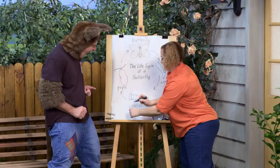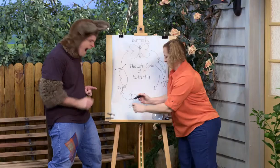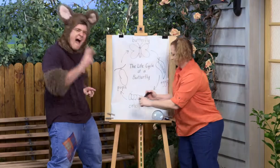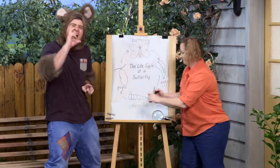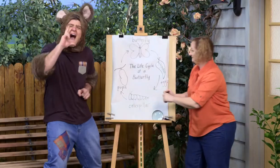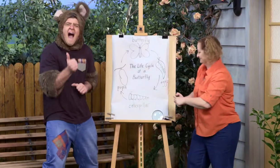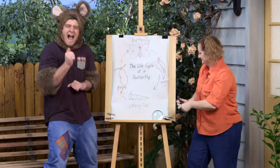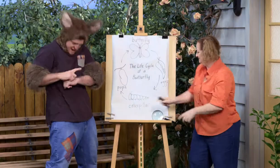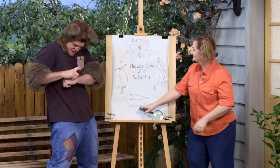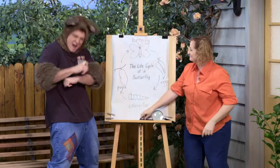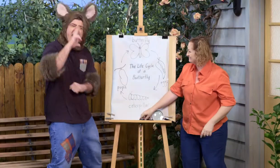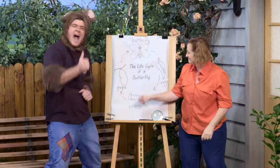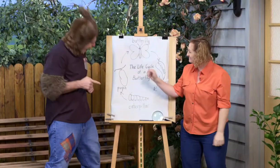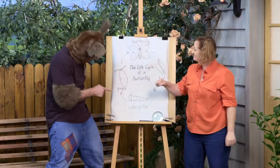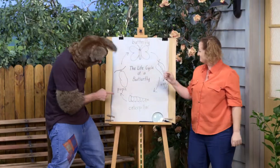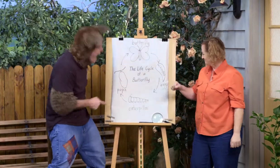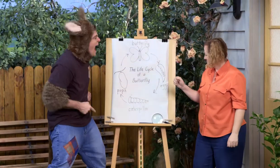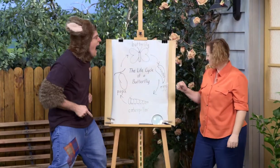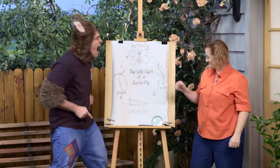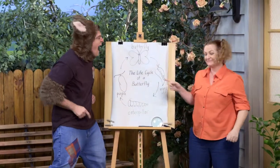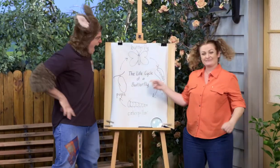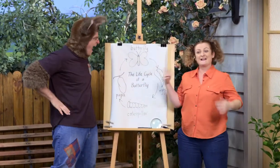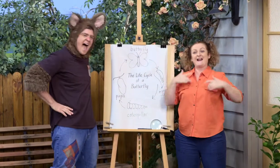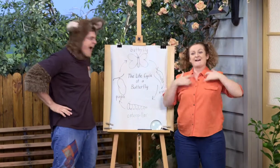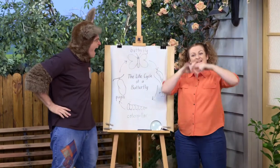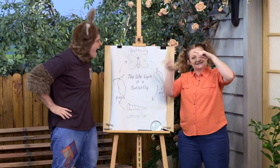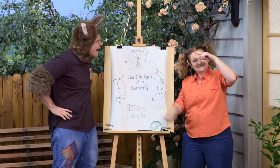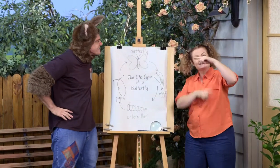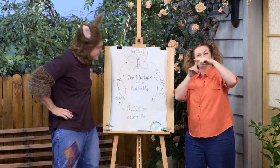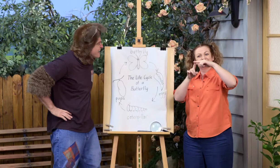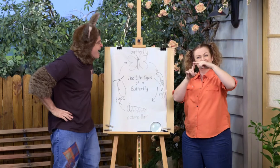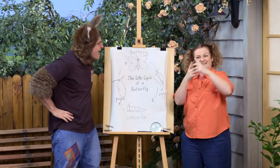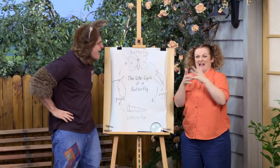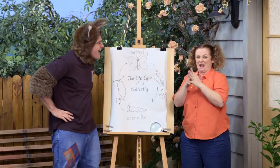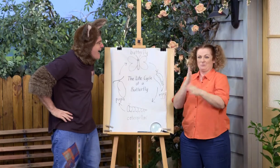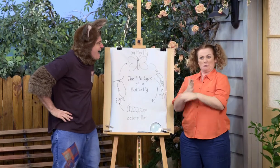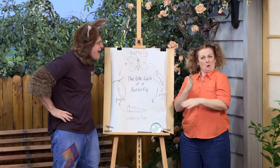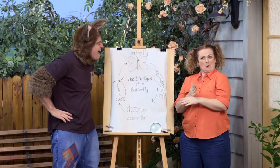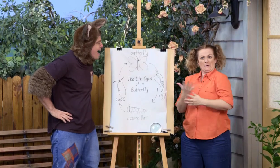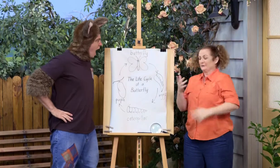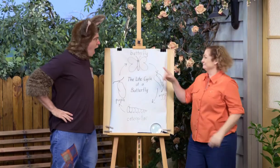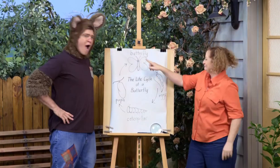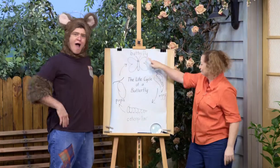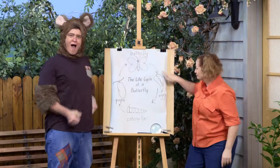Oh, that's a great caterpillar. Yes. And this is the life cycle of a butterfly.